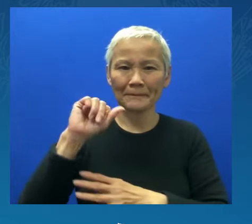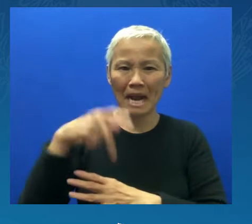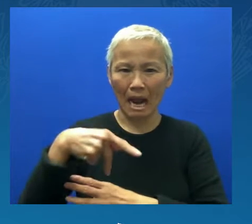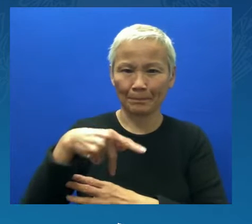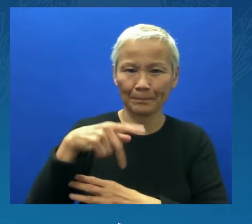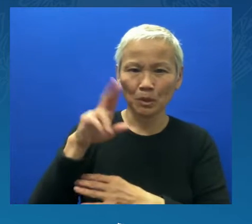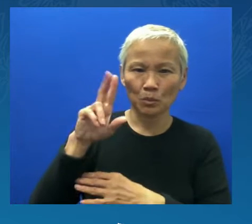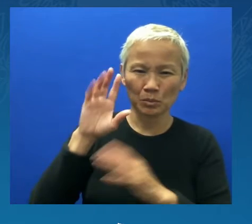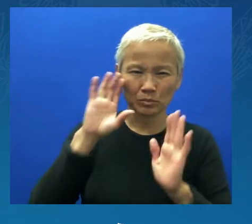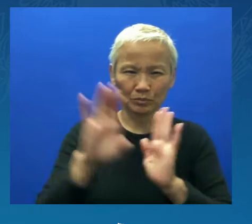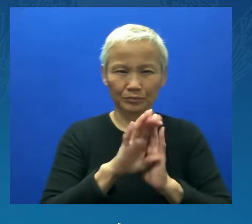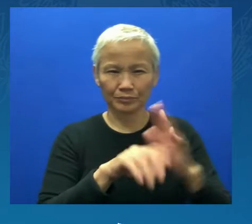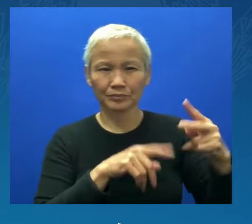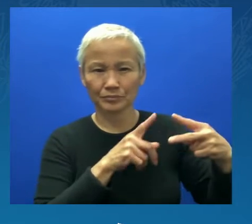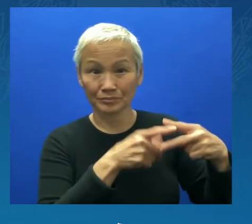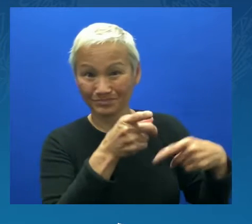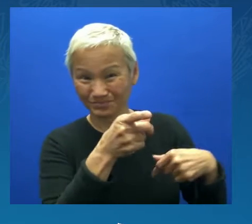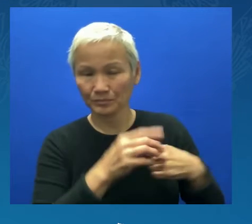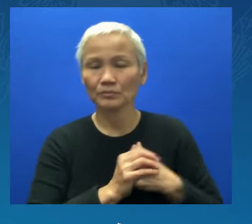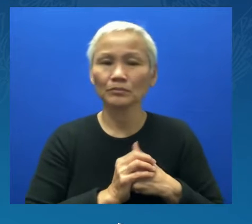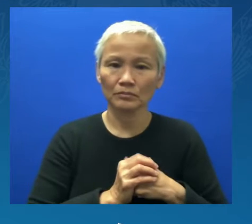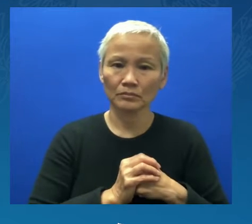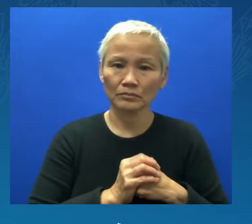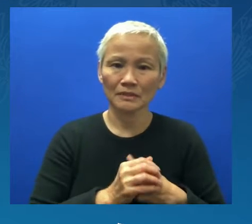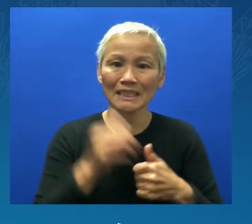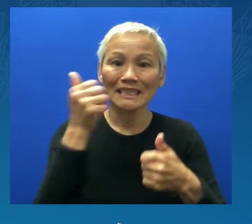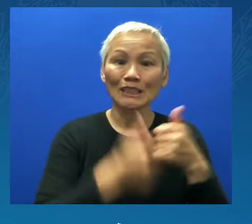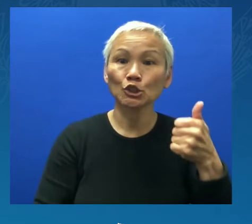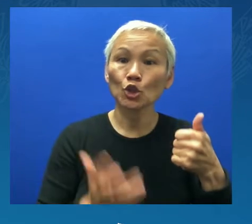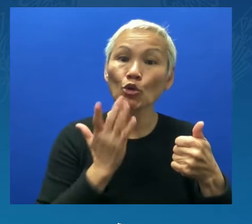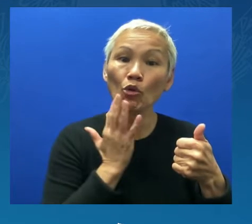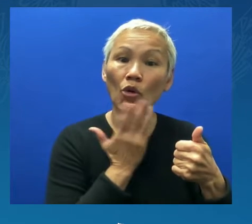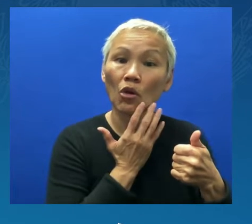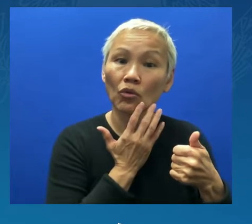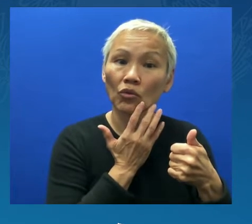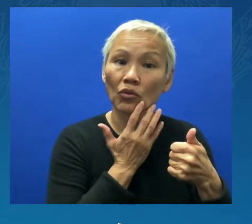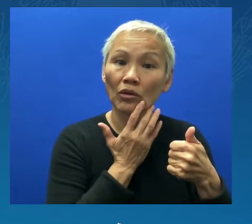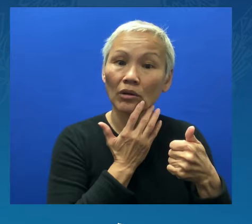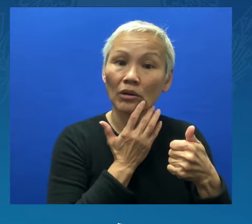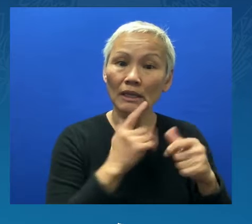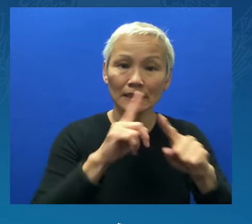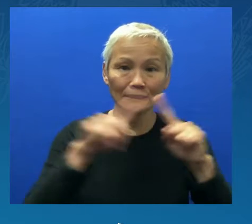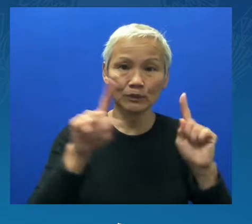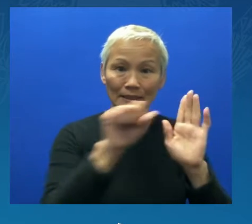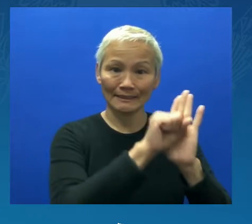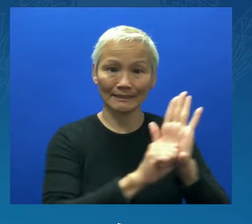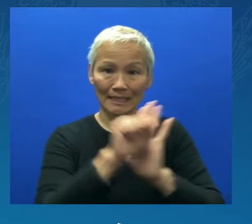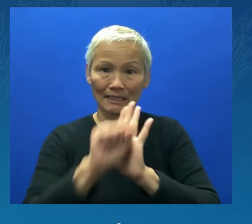And each color represents a different state with a different set of laws.